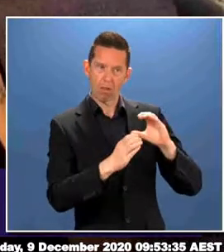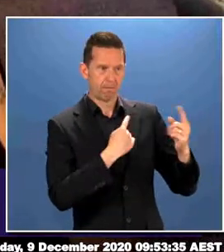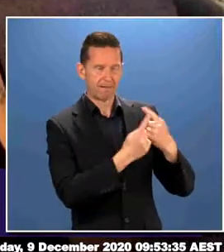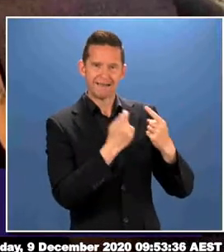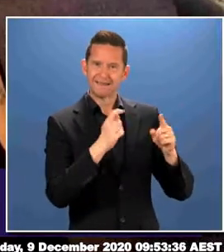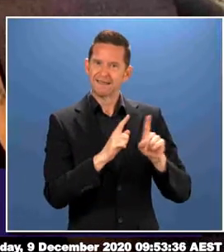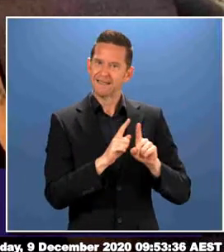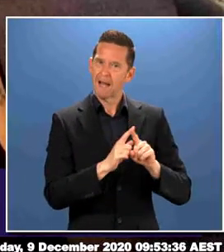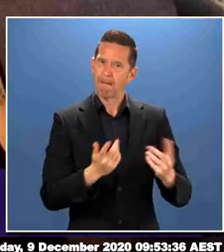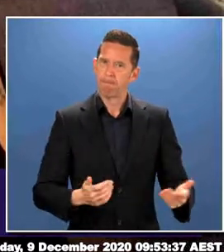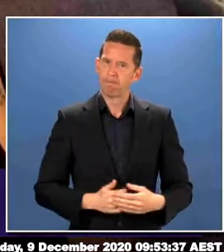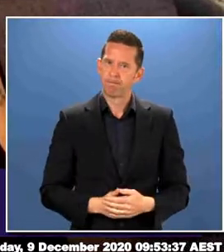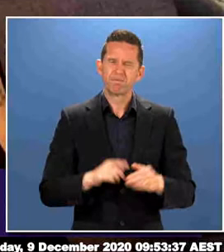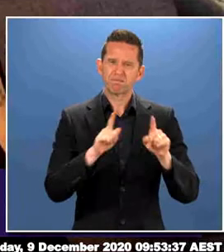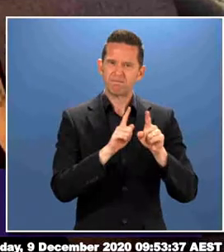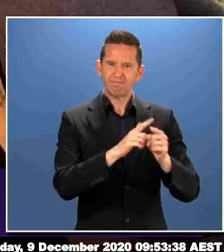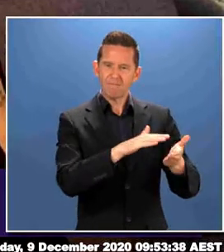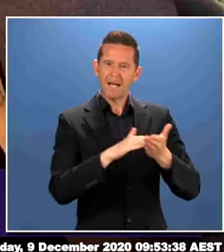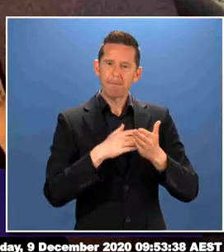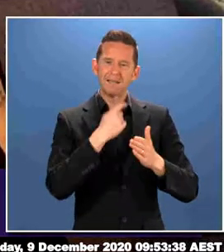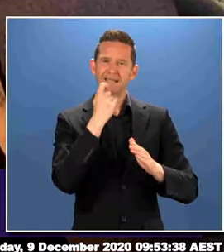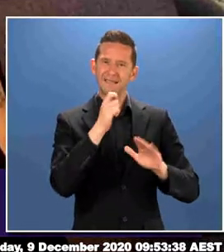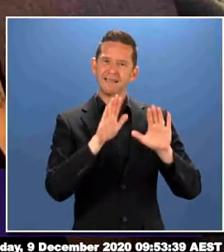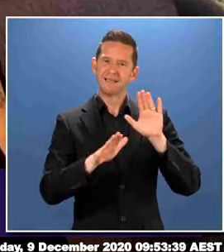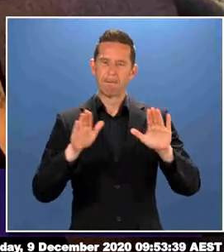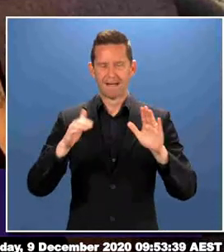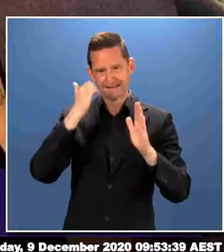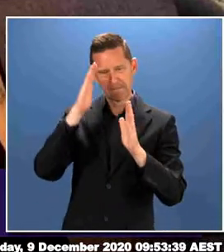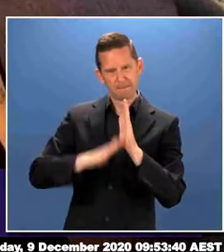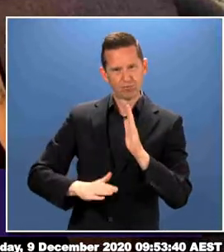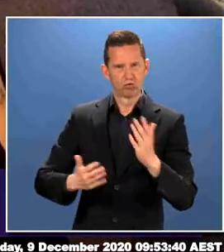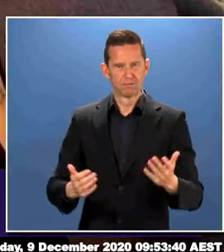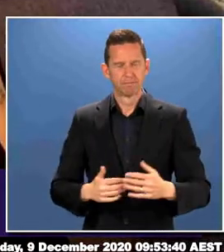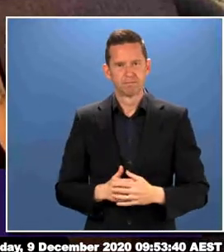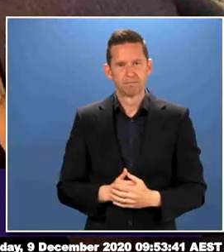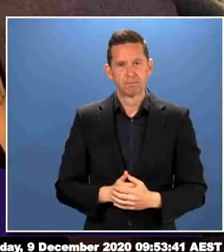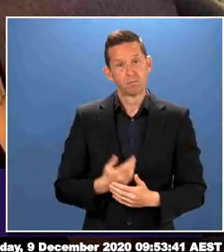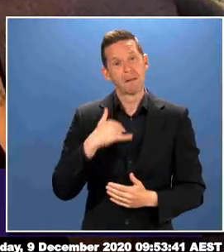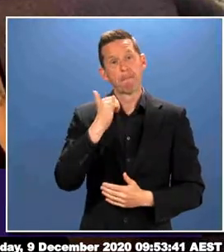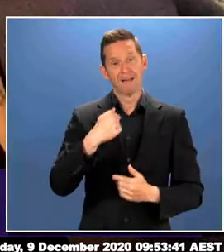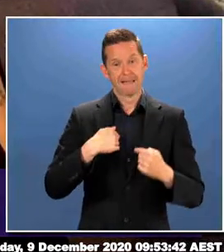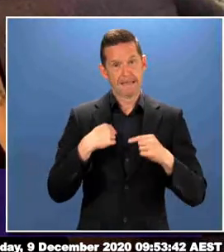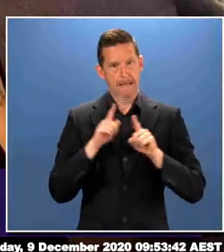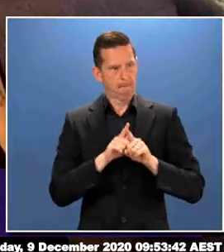It's also helpful to have similar experiences or background. So it might be, I've had the same problem before and I know how I was